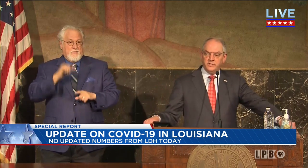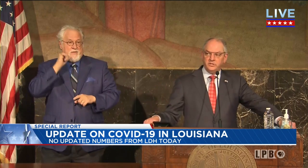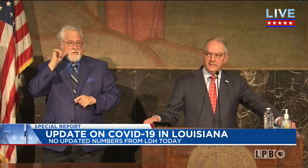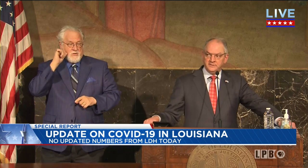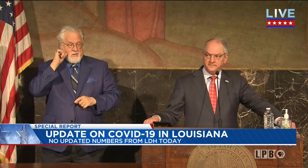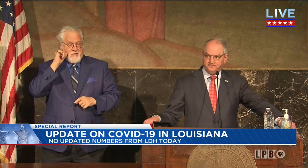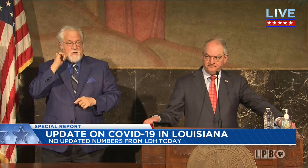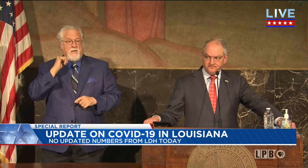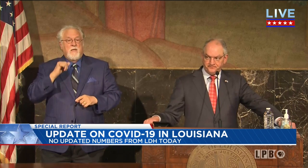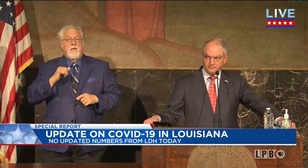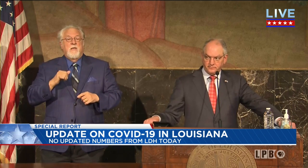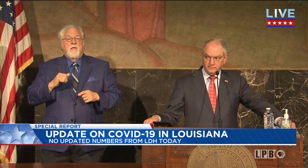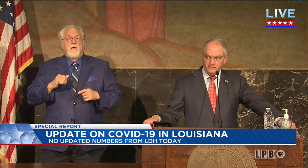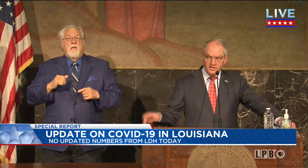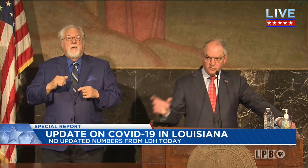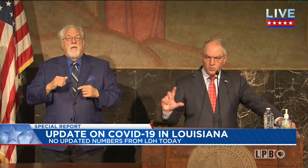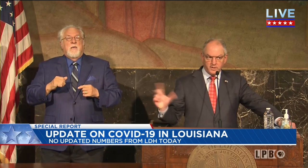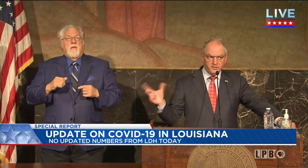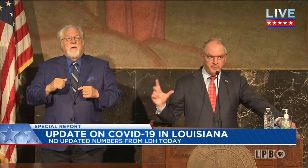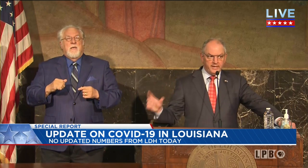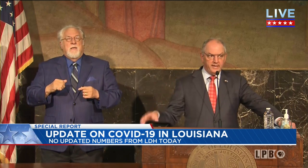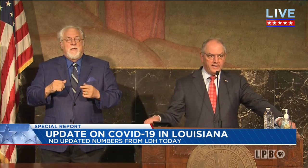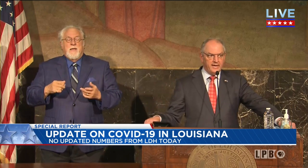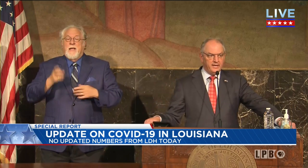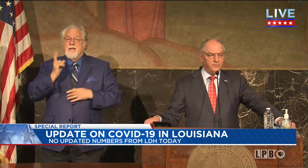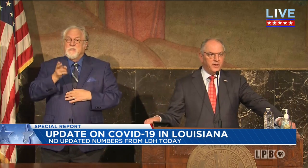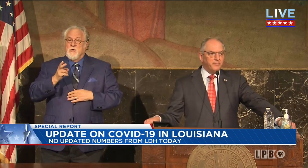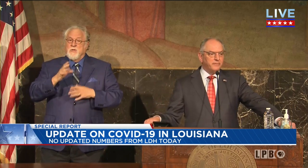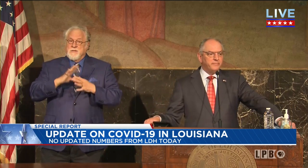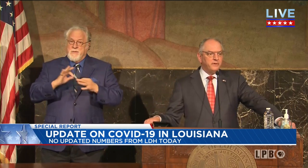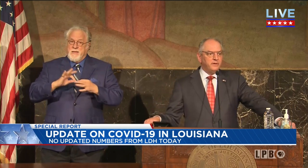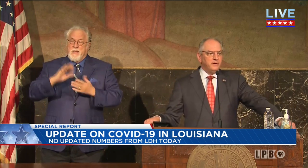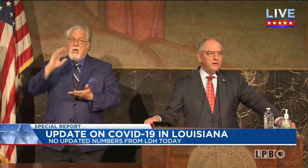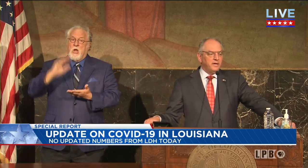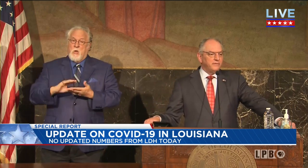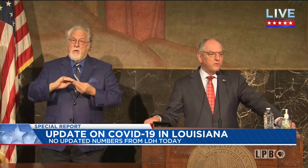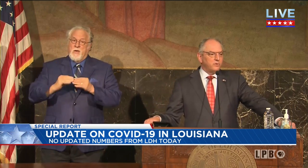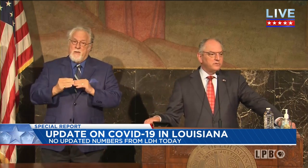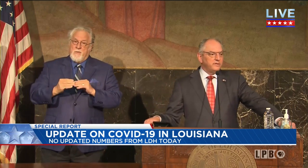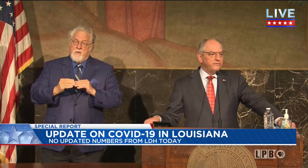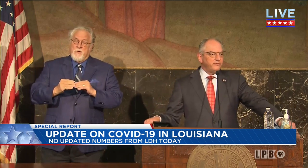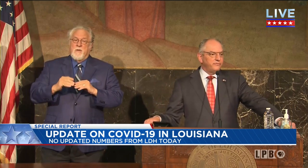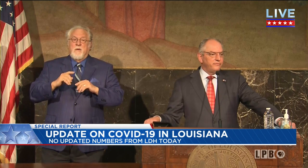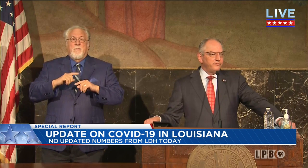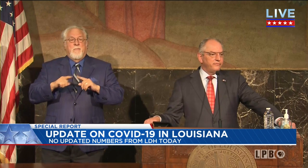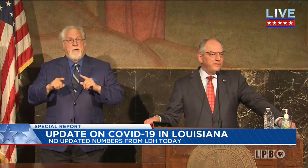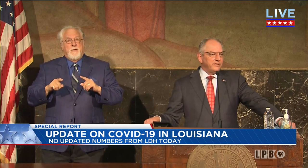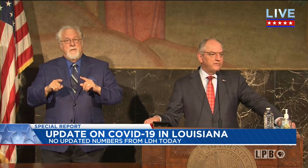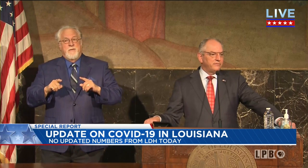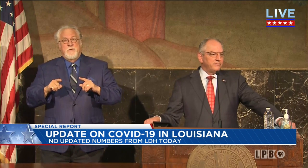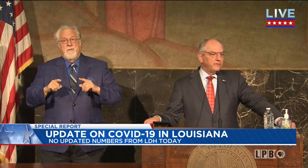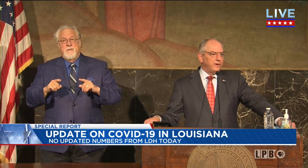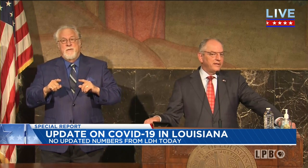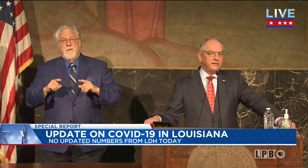INFORMATION FROM A DIFFERENT SOURCE. THERE ARE 7 NEW DEATHS SINCE YESTERDAY.